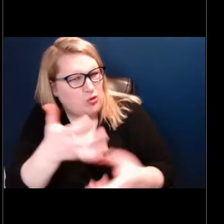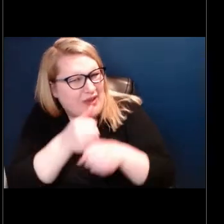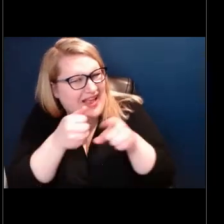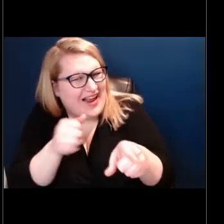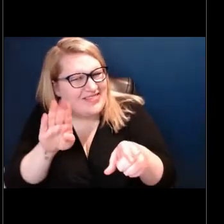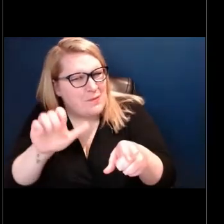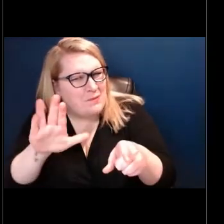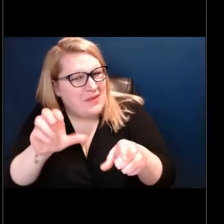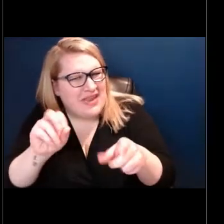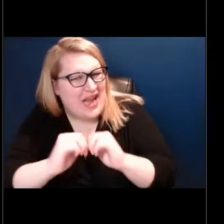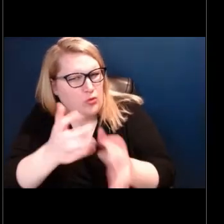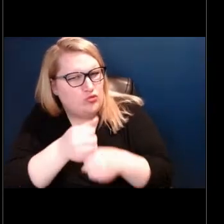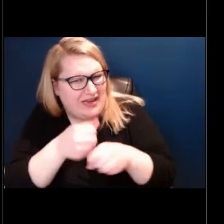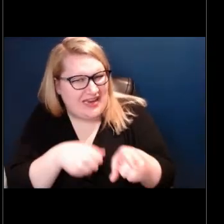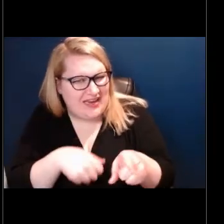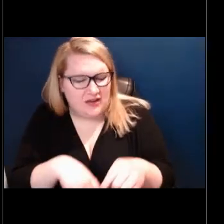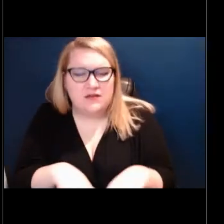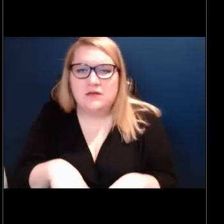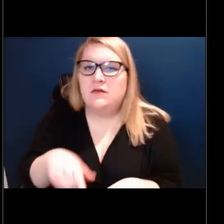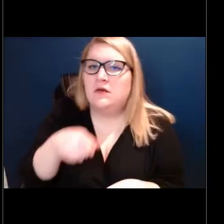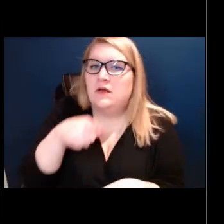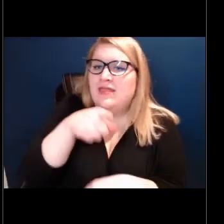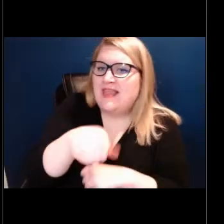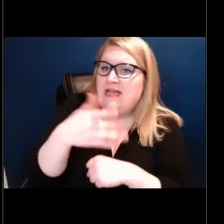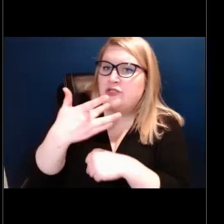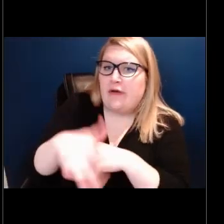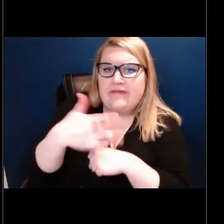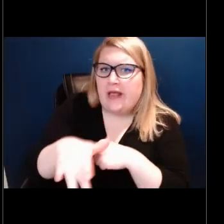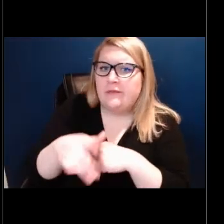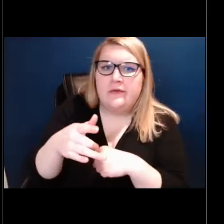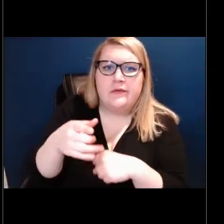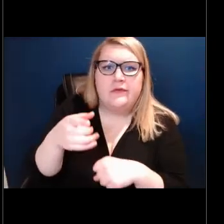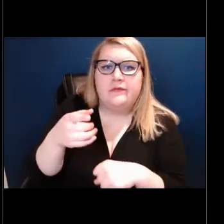So these are all available at commercial stores,